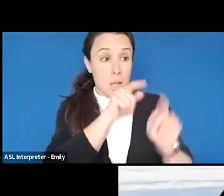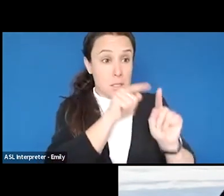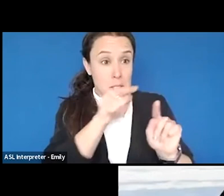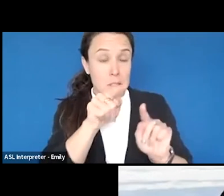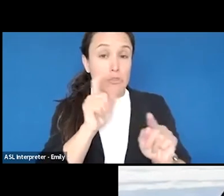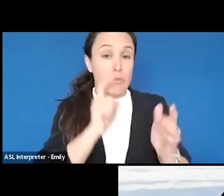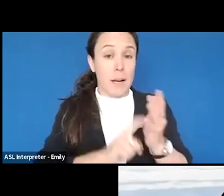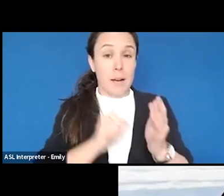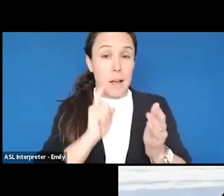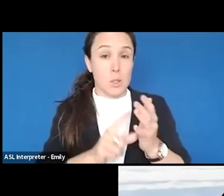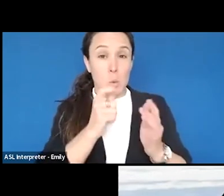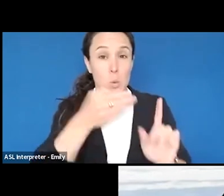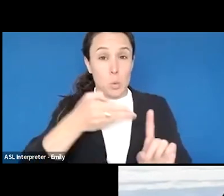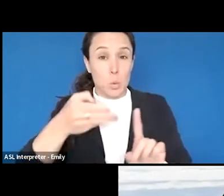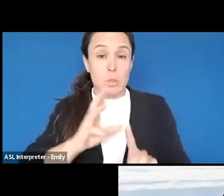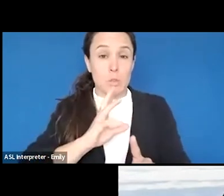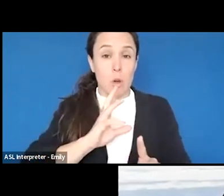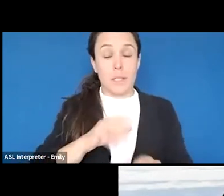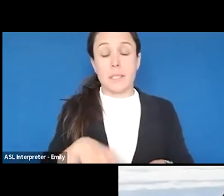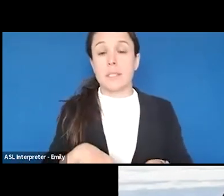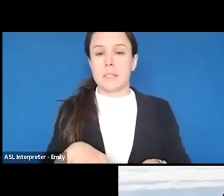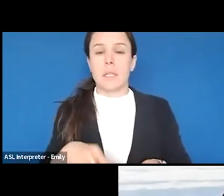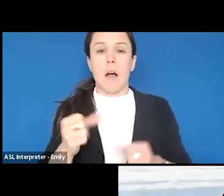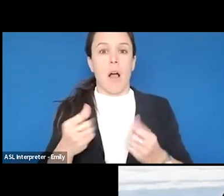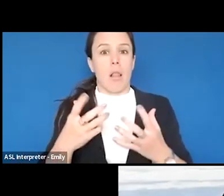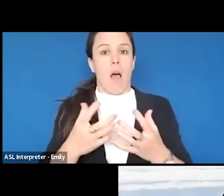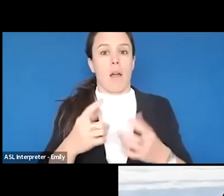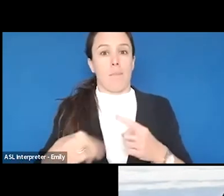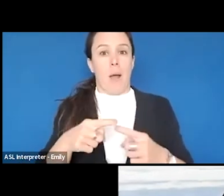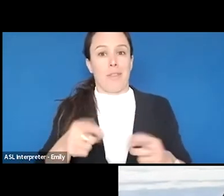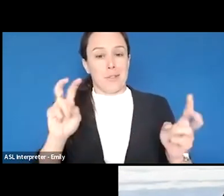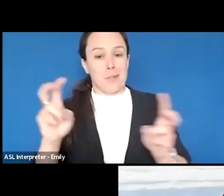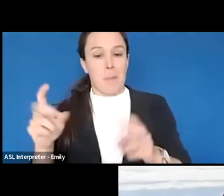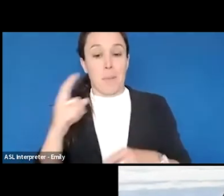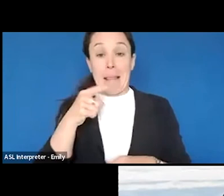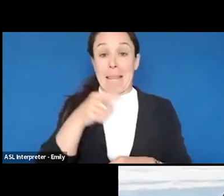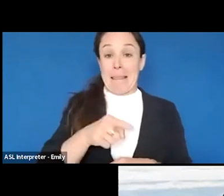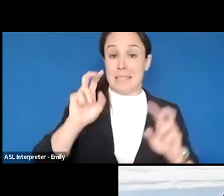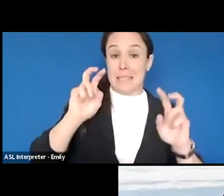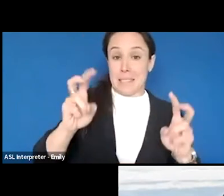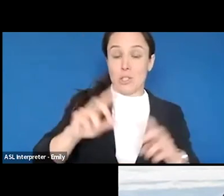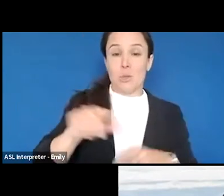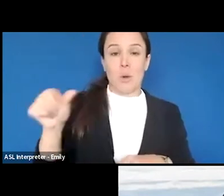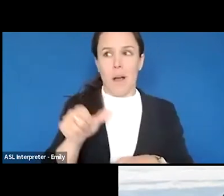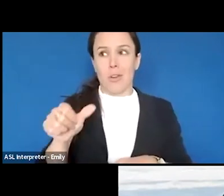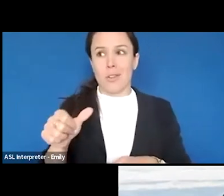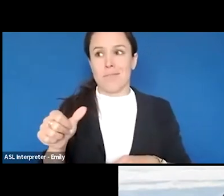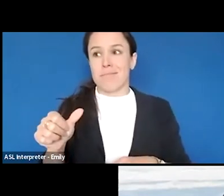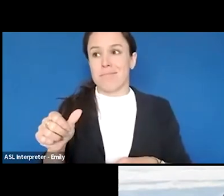there's actually a lot of advances in this area but I think that this points -- both this issue and the question of other low-resource languages,